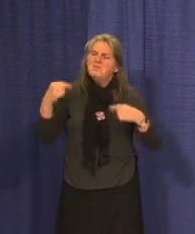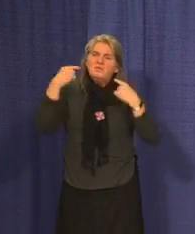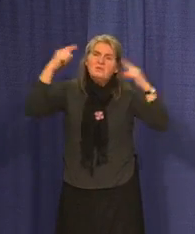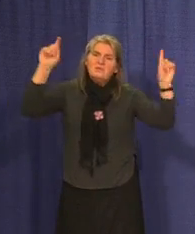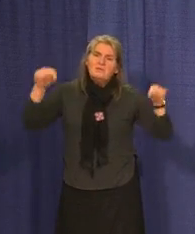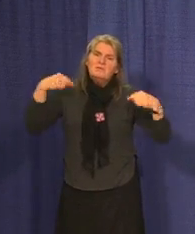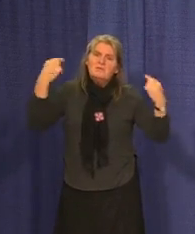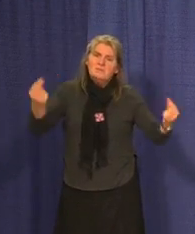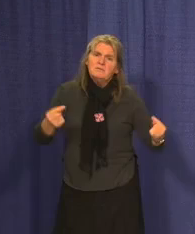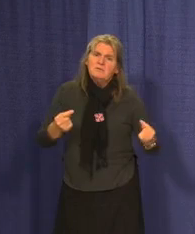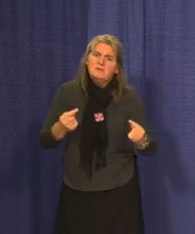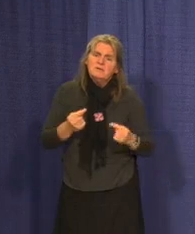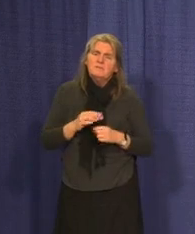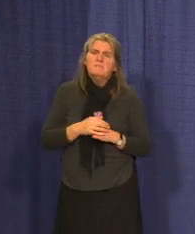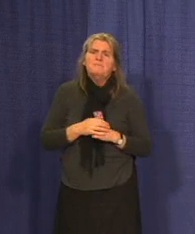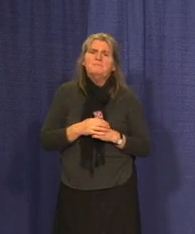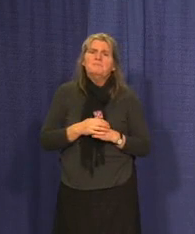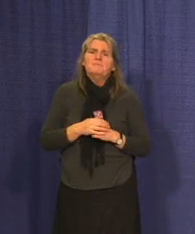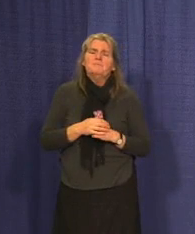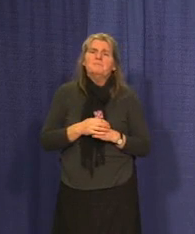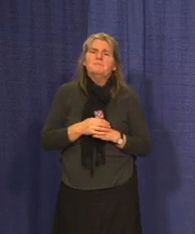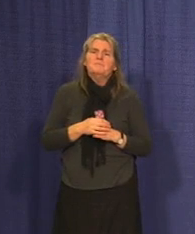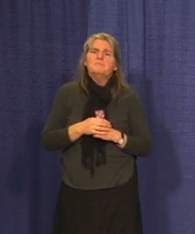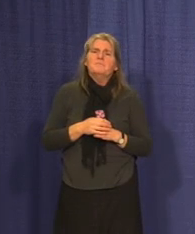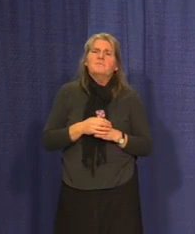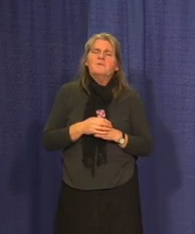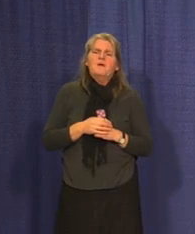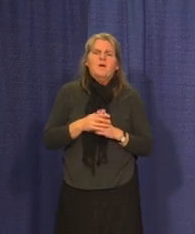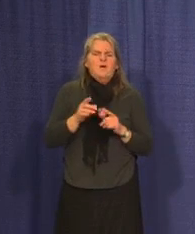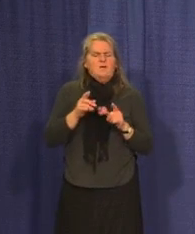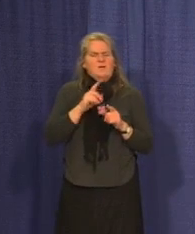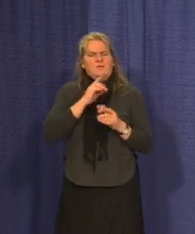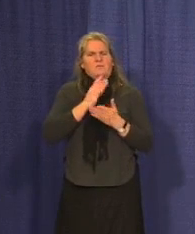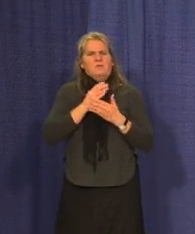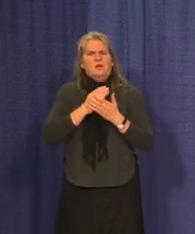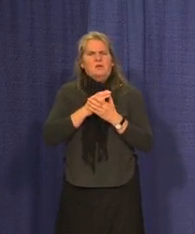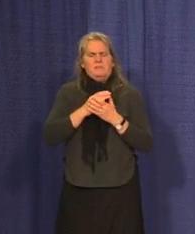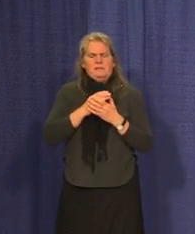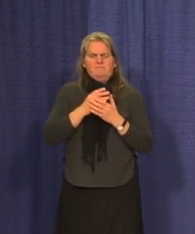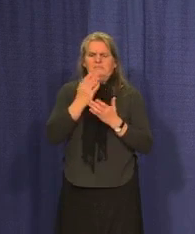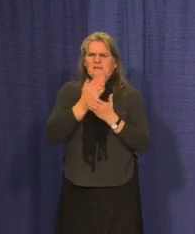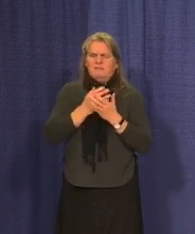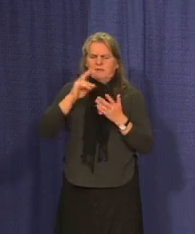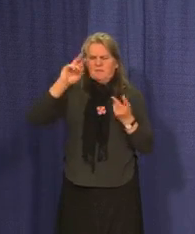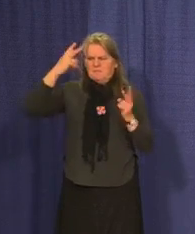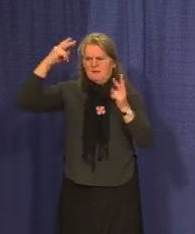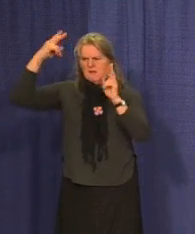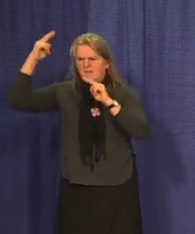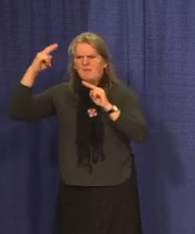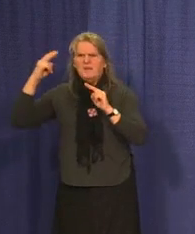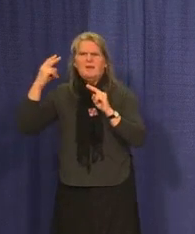effective. This leads me into the issue of misinformation that the premier